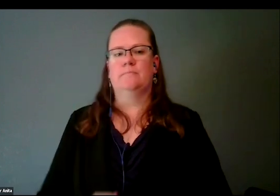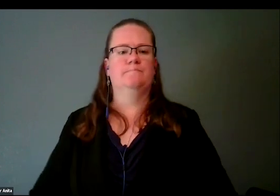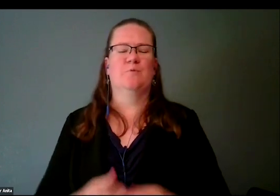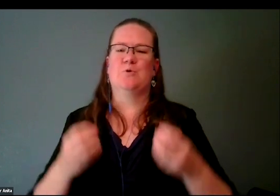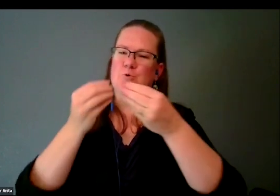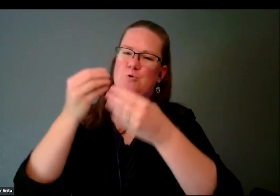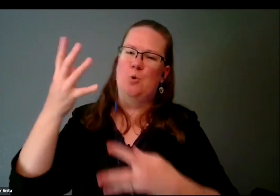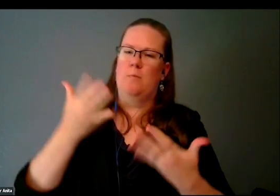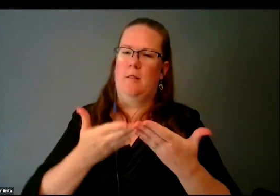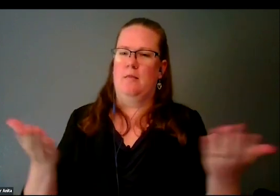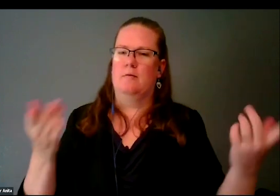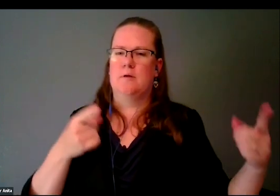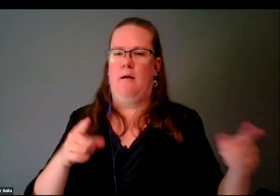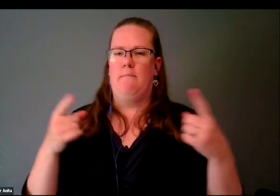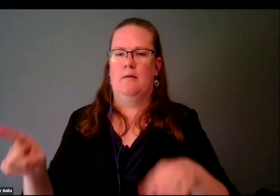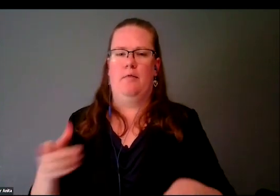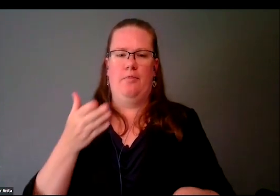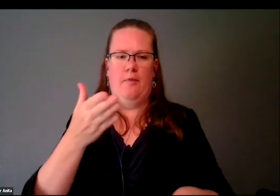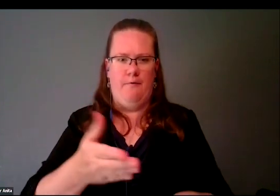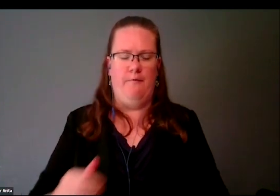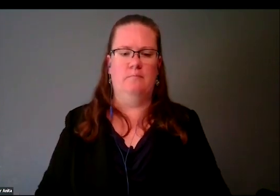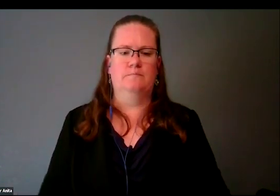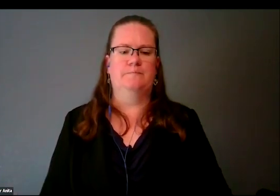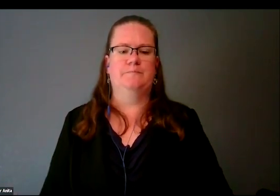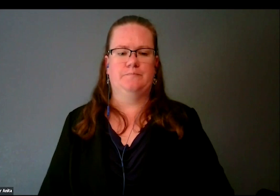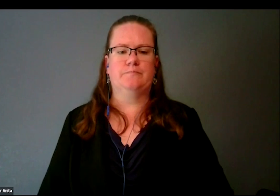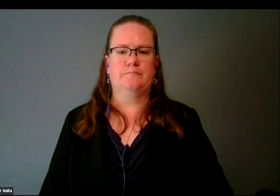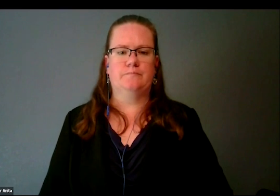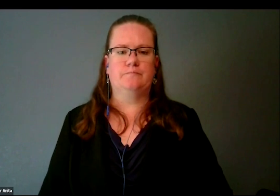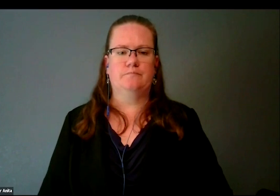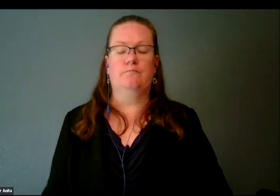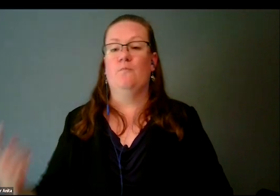happening here and this, for me, I think solidified that